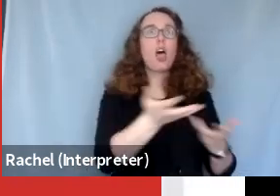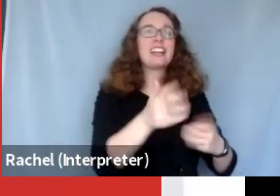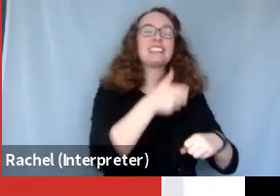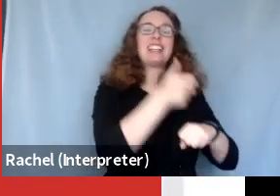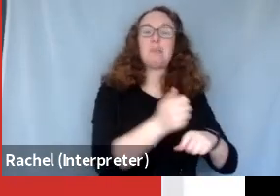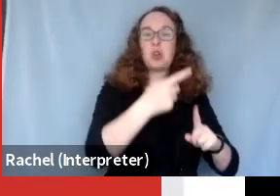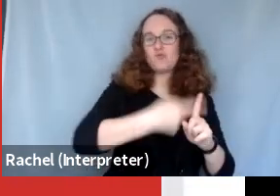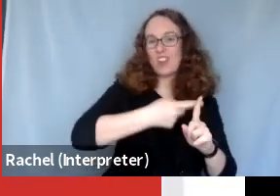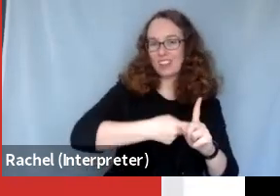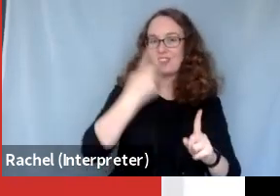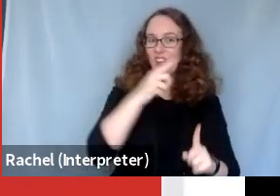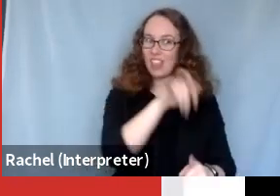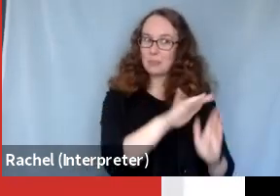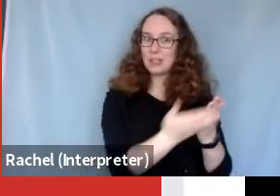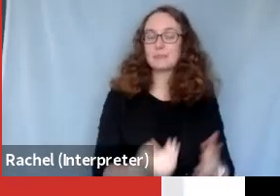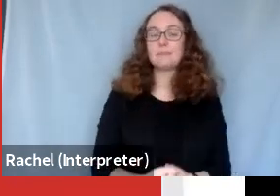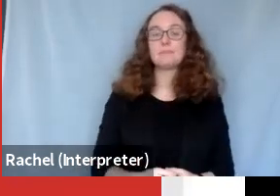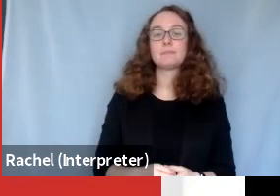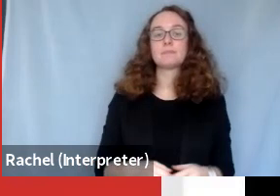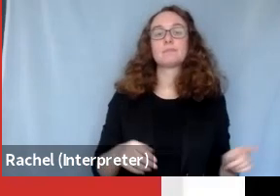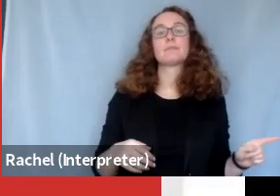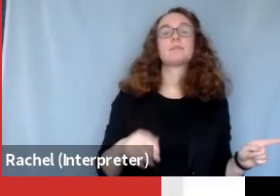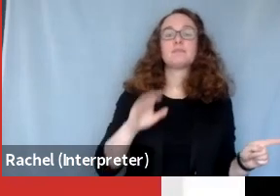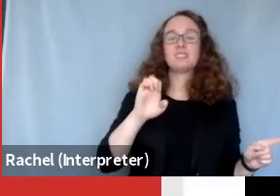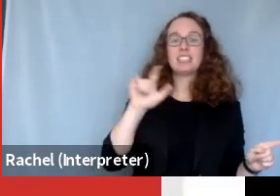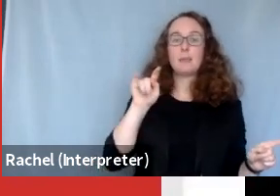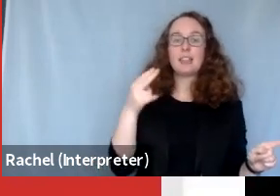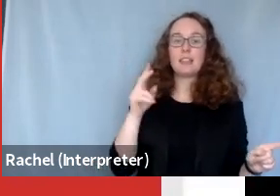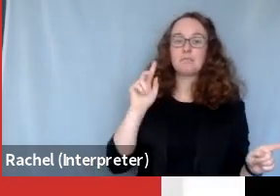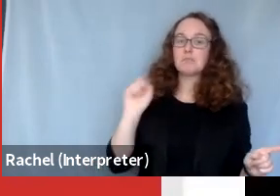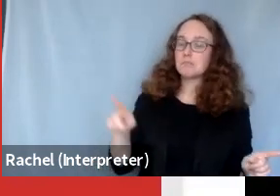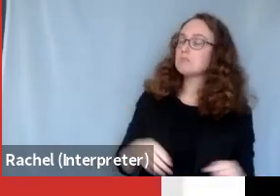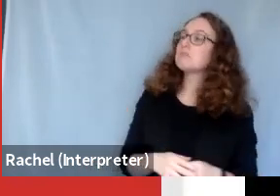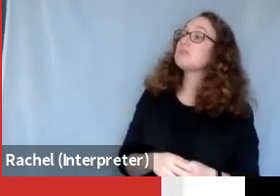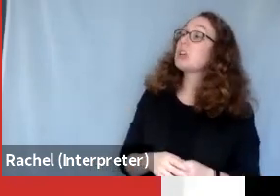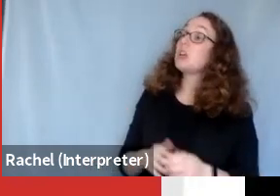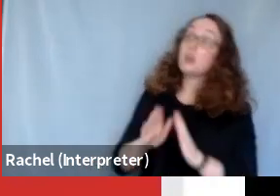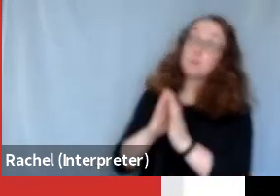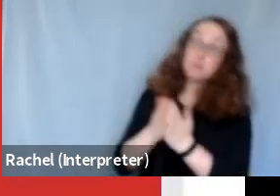will the books that are used be in good quality, no vandalism?